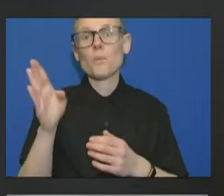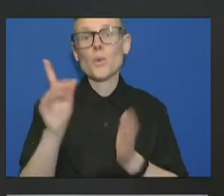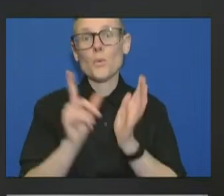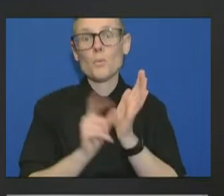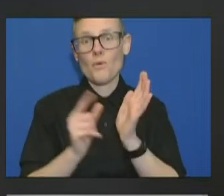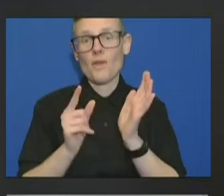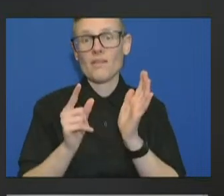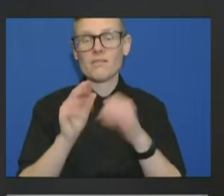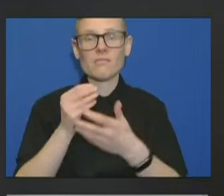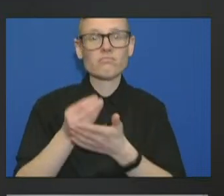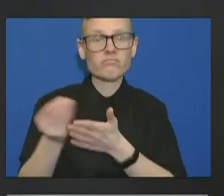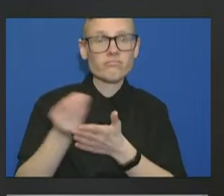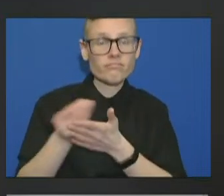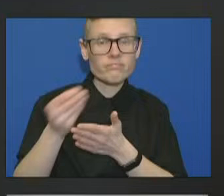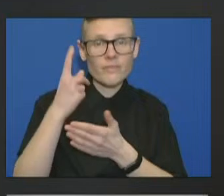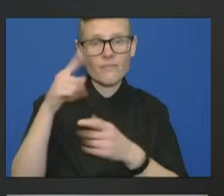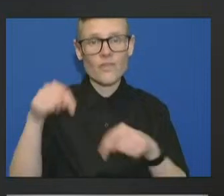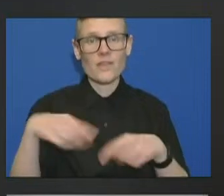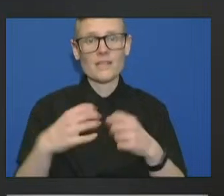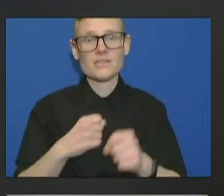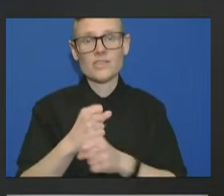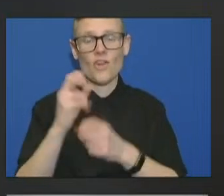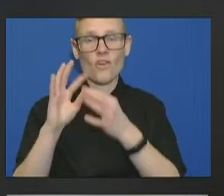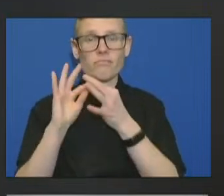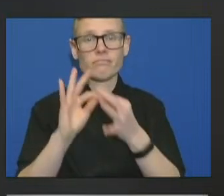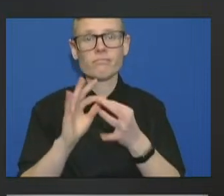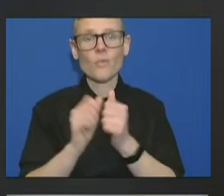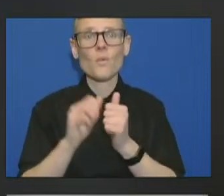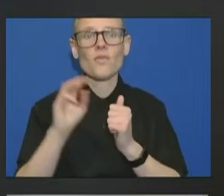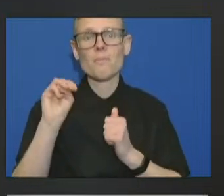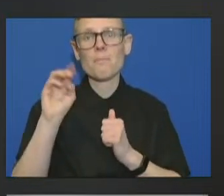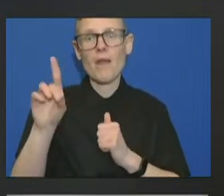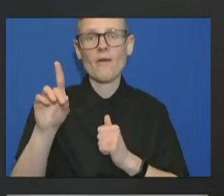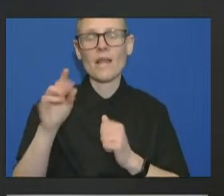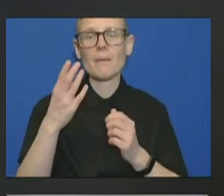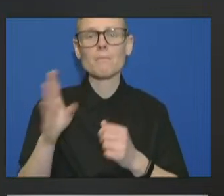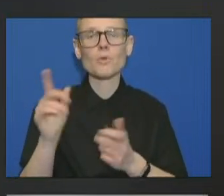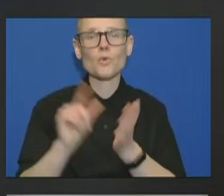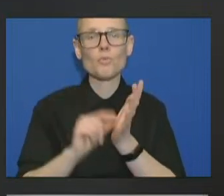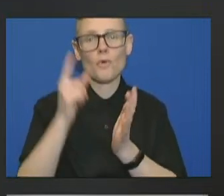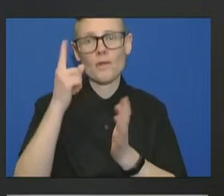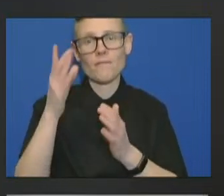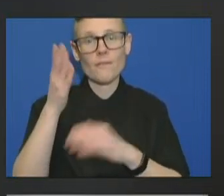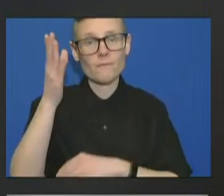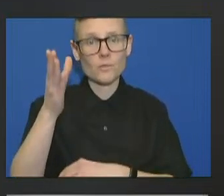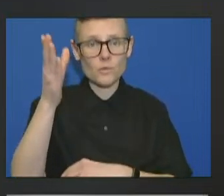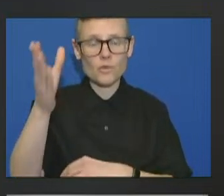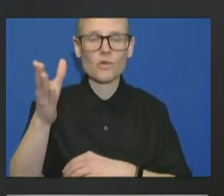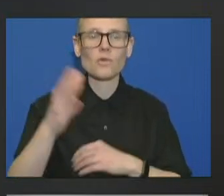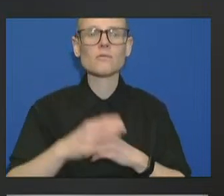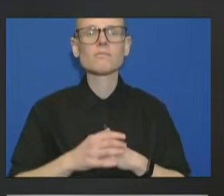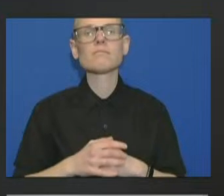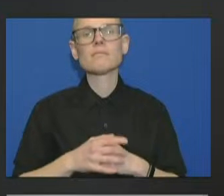blueprint. Next slide please. Blueprint expenditures this year